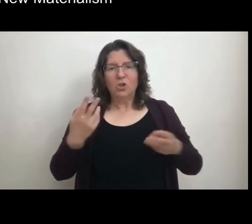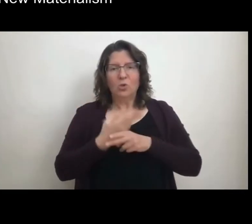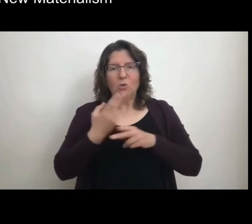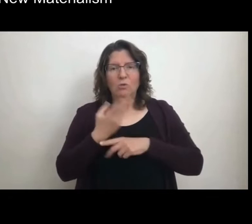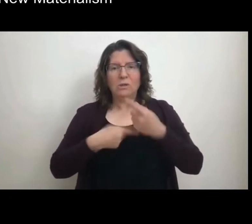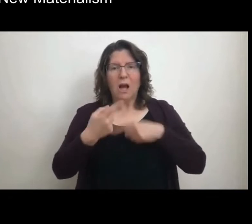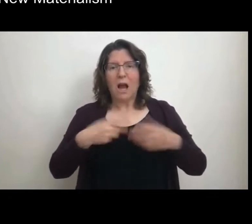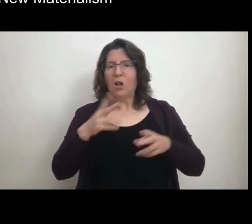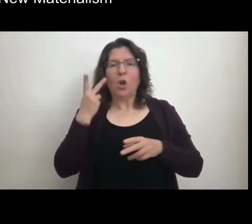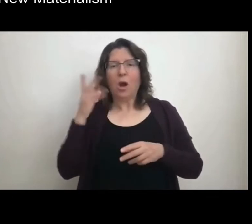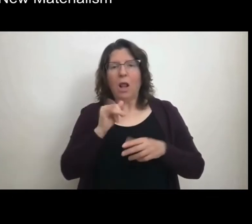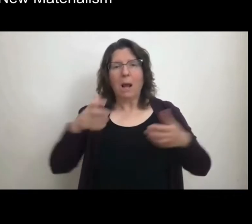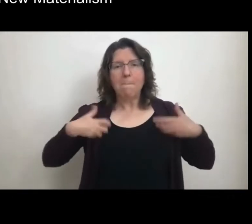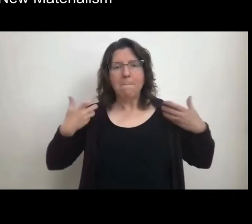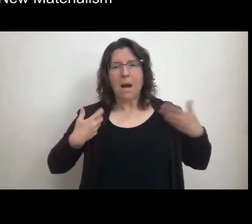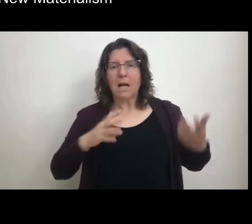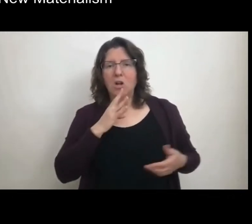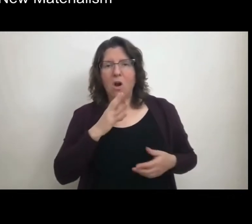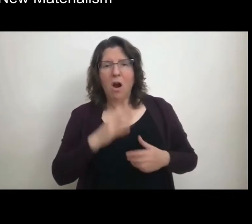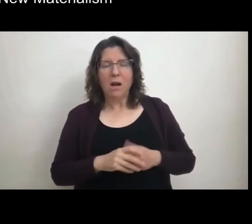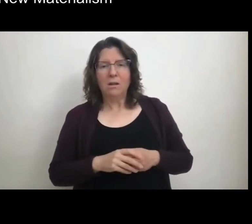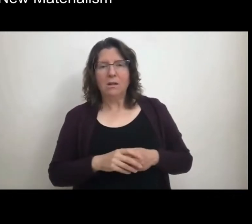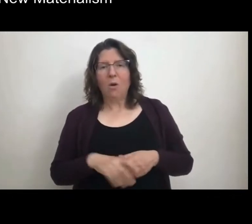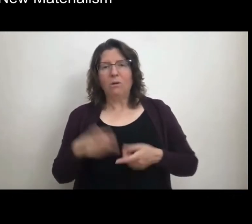'they look like monkeys when they use sign language.'